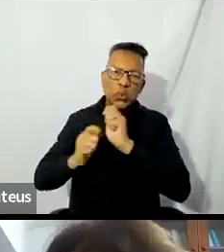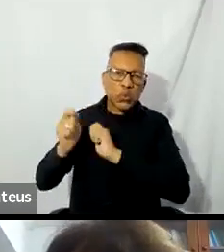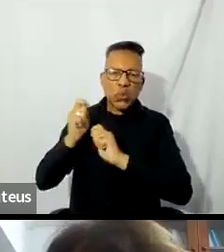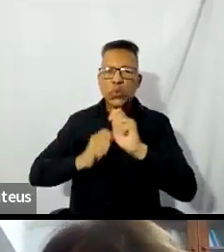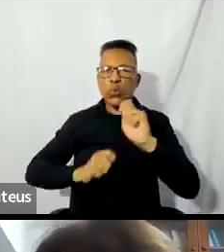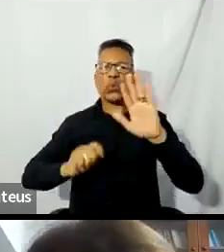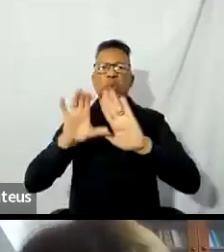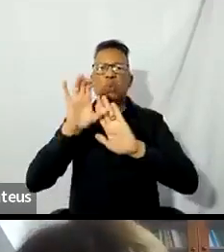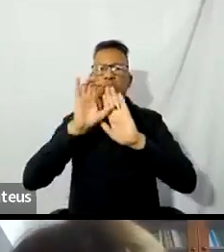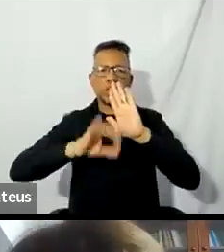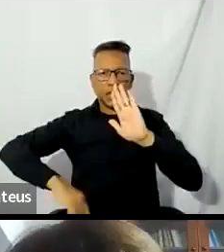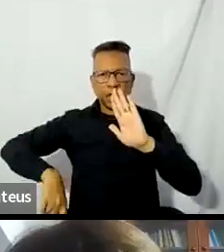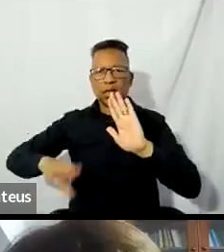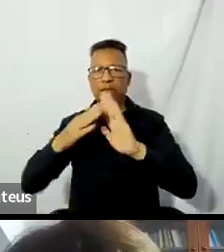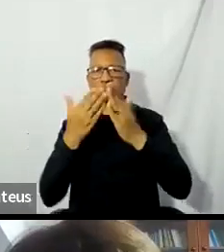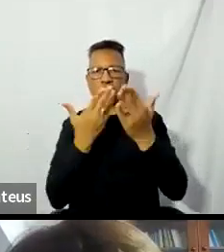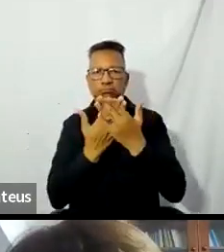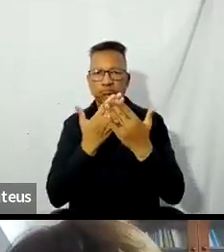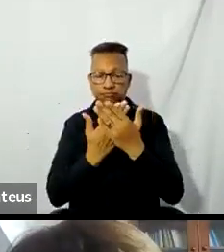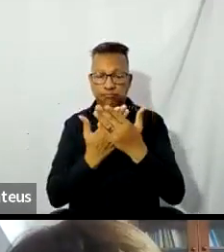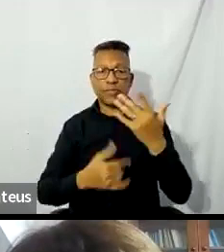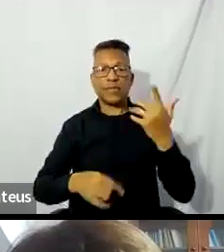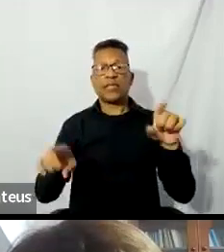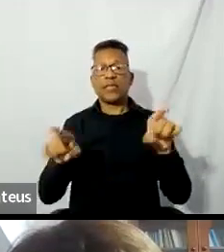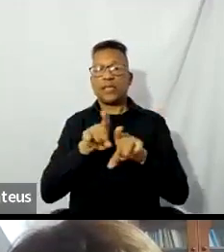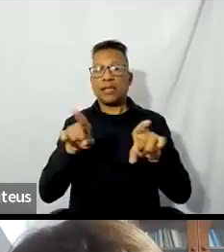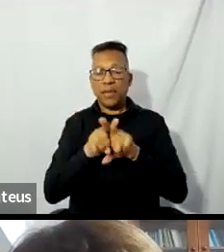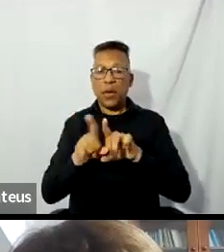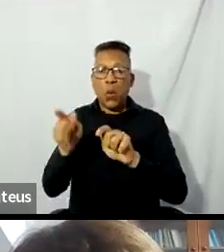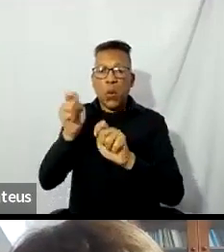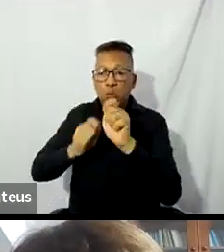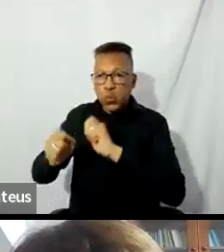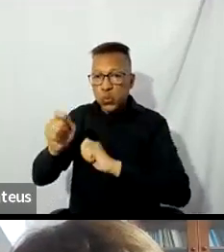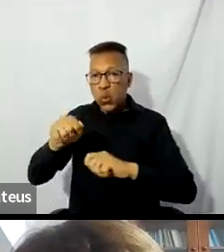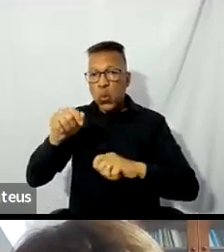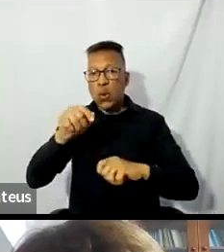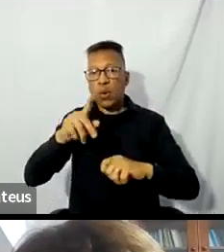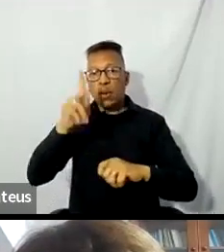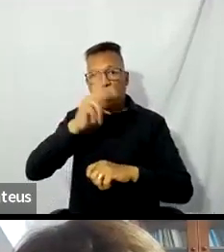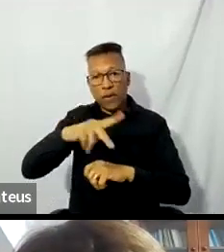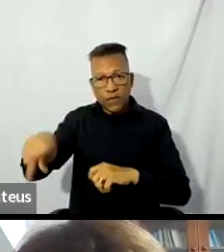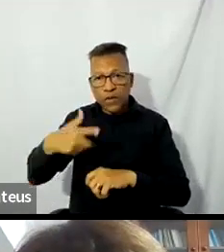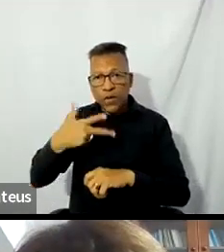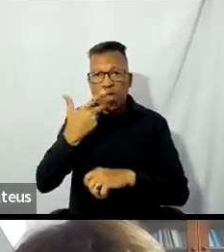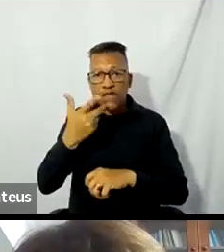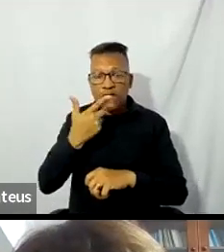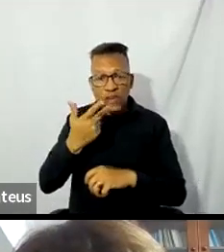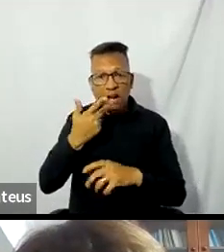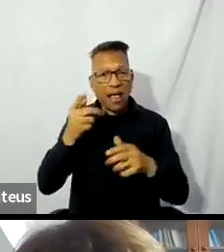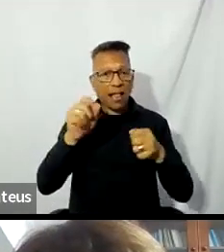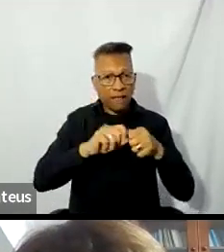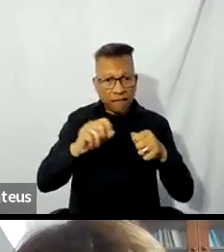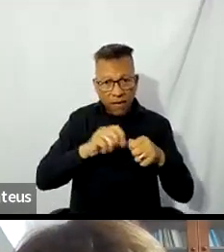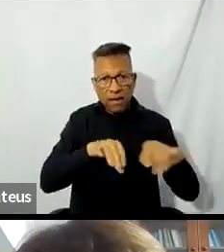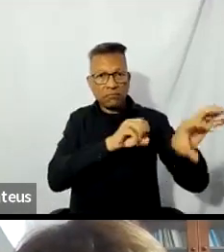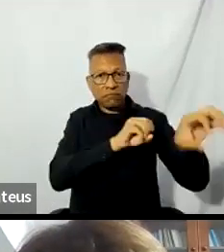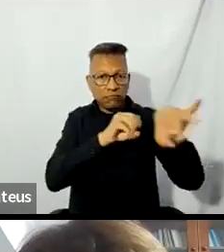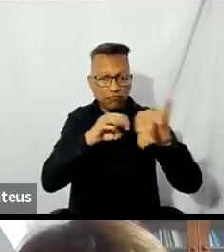curriculum curriculum. and to control what and to control what teachers can and can't say and do in the